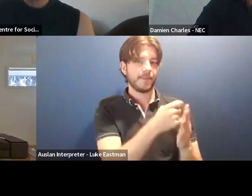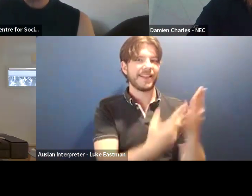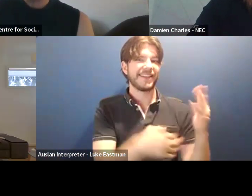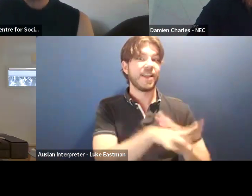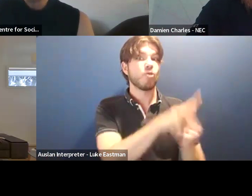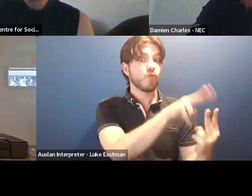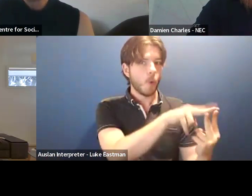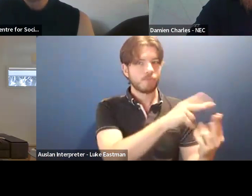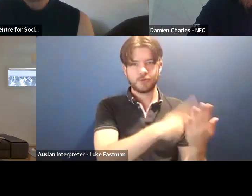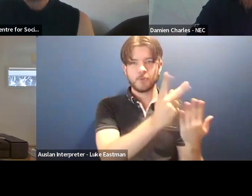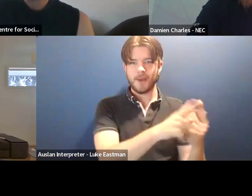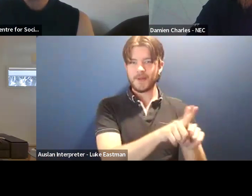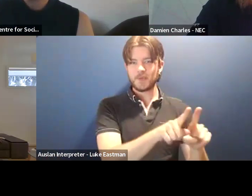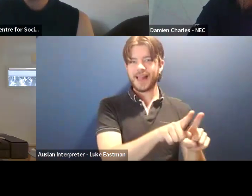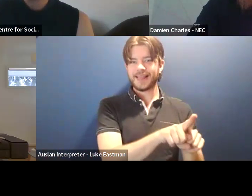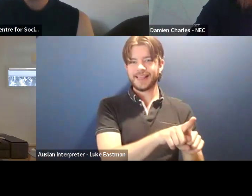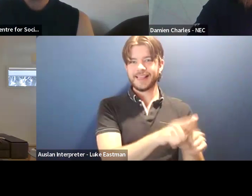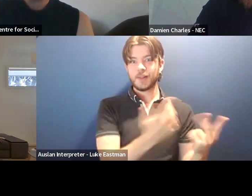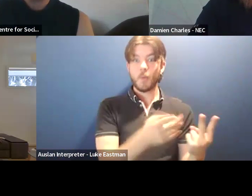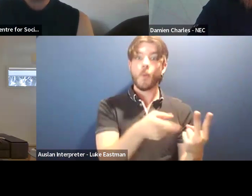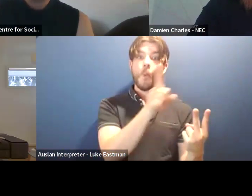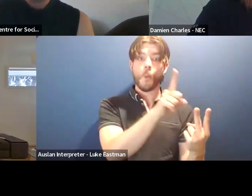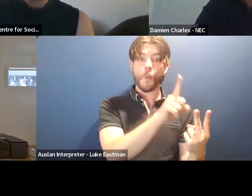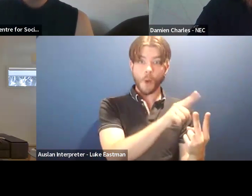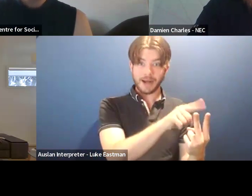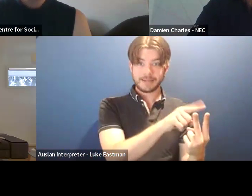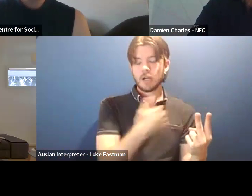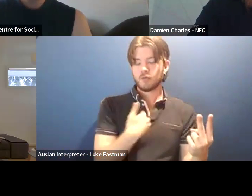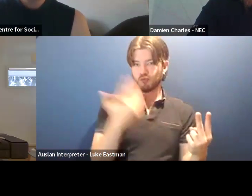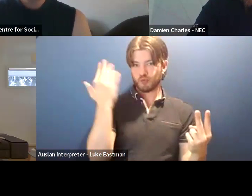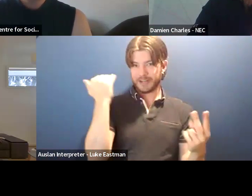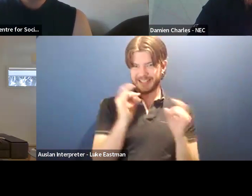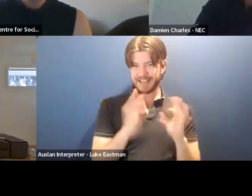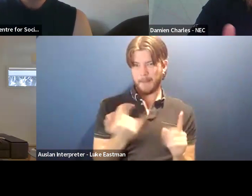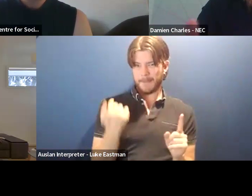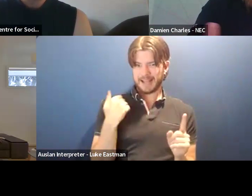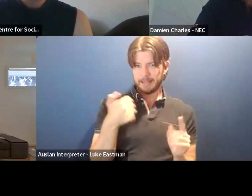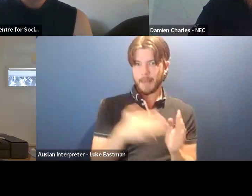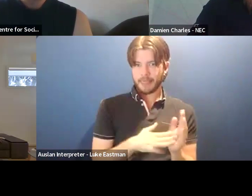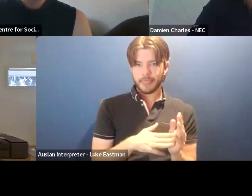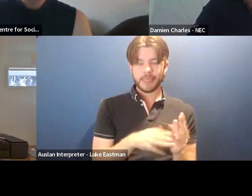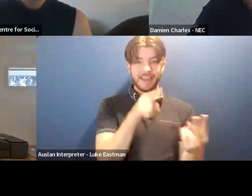well and one of those programs which we've just started in the last six